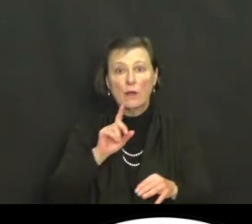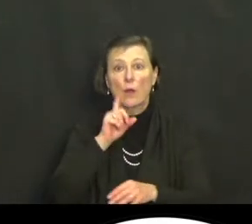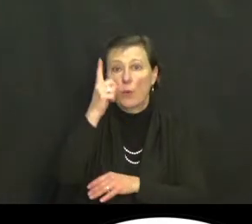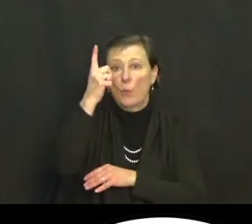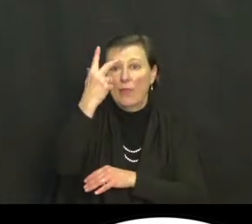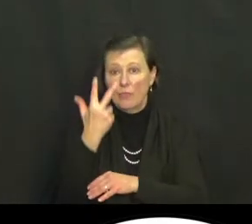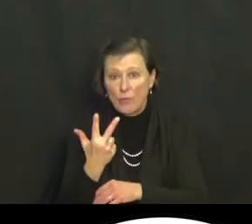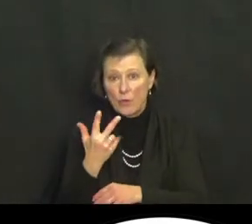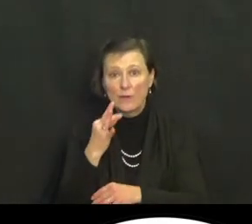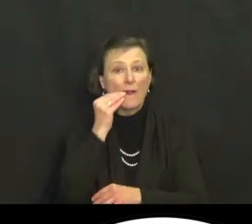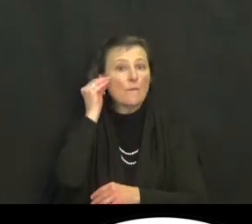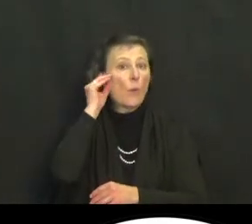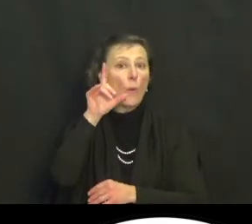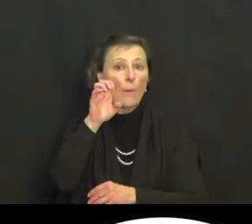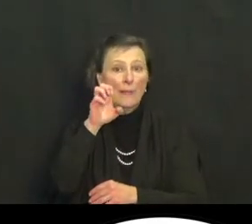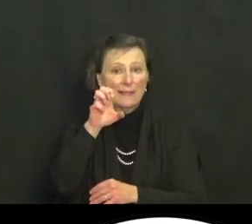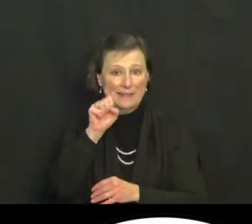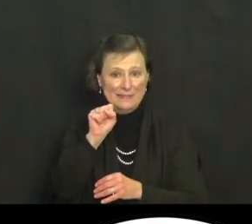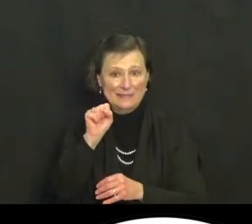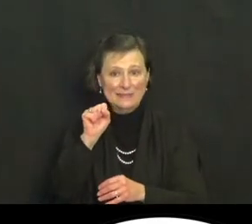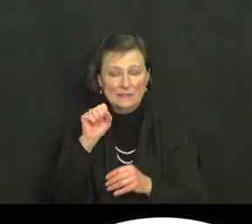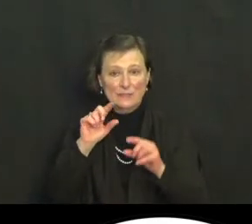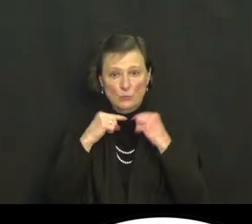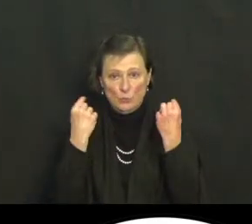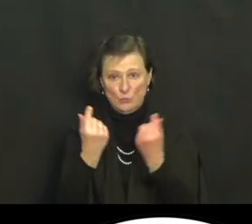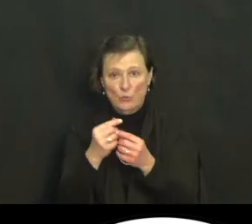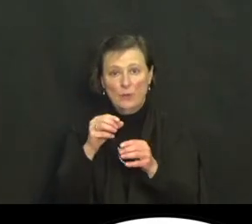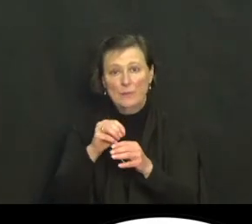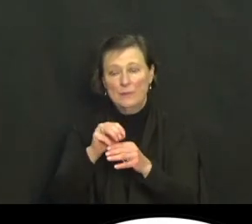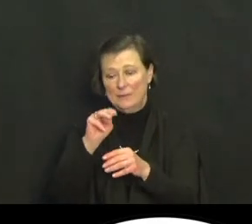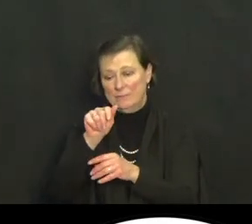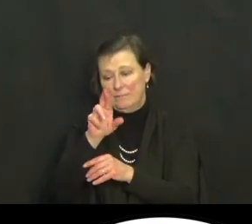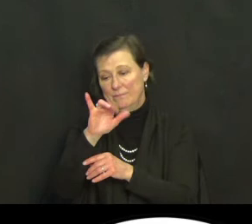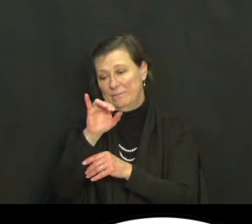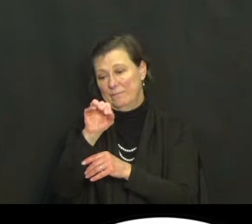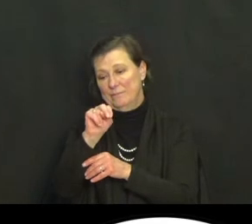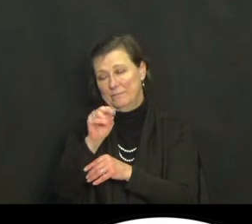the homeless population in Marion and Polk counties.